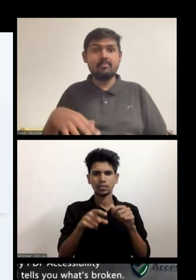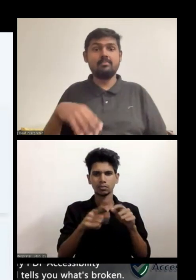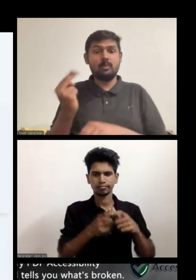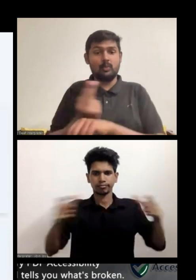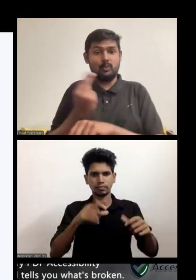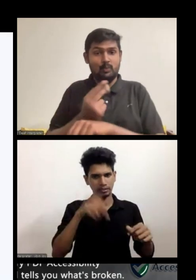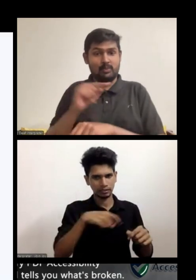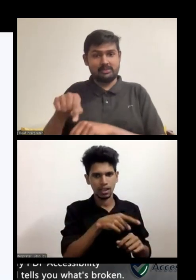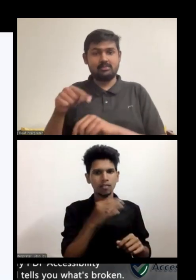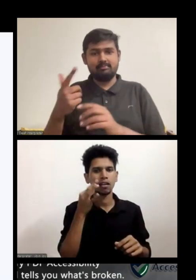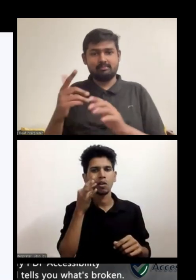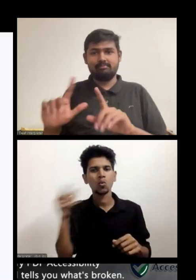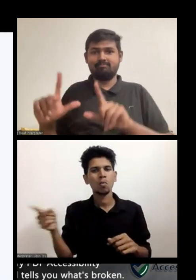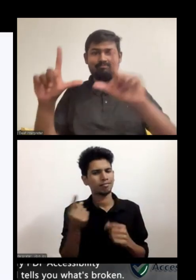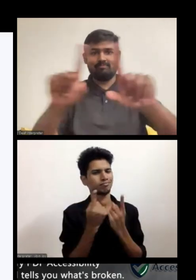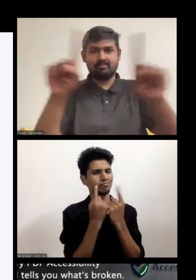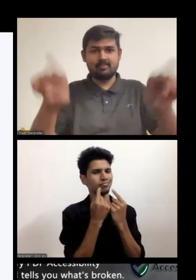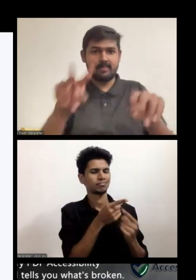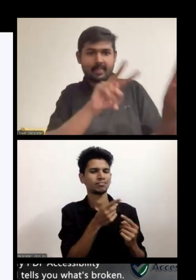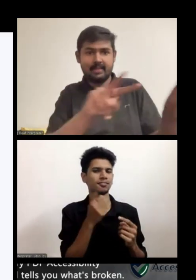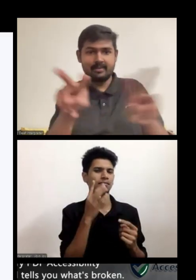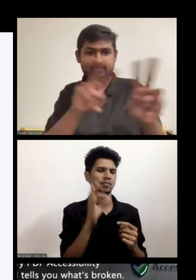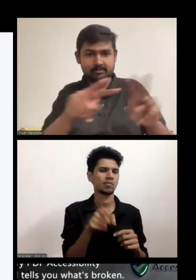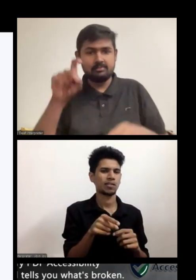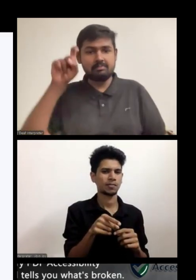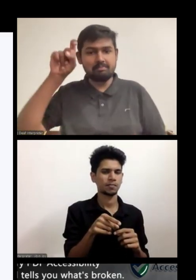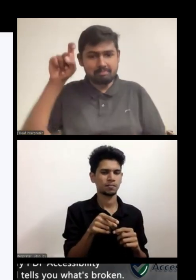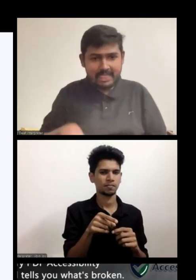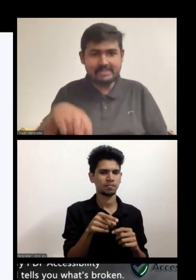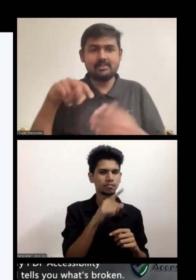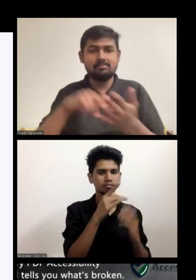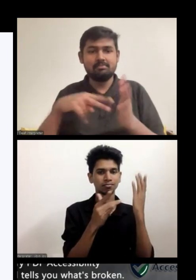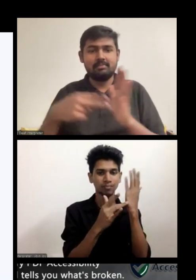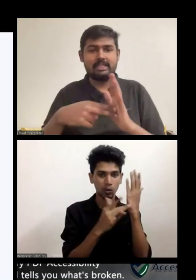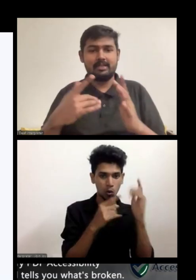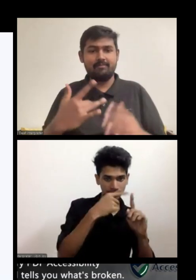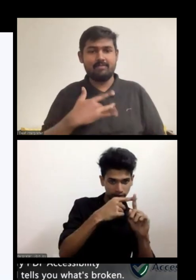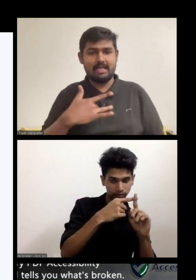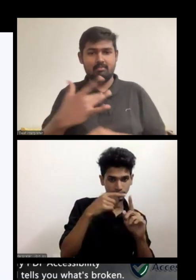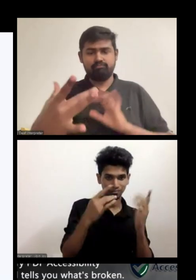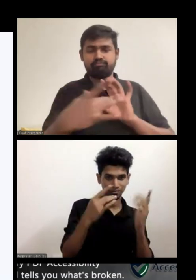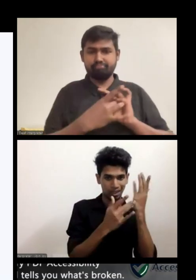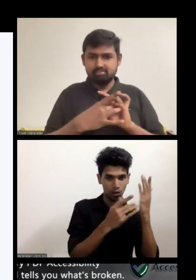So technology along with human expertise can make the accessibility scalable.